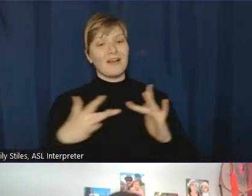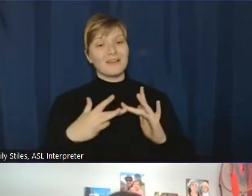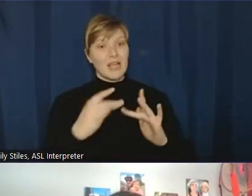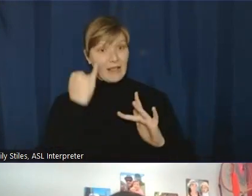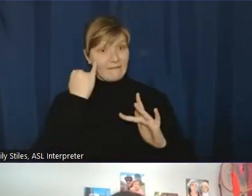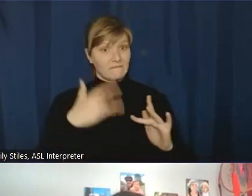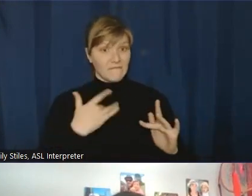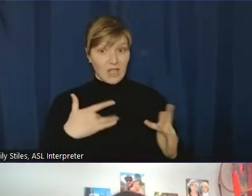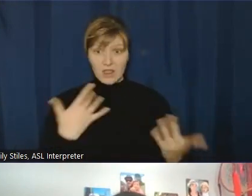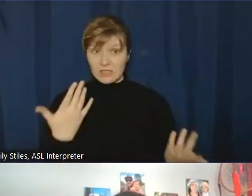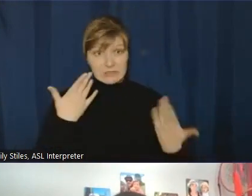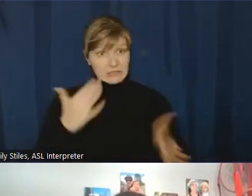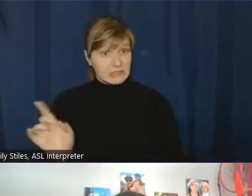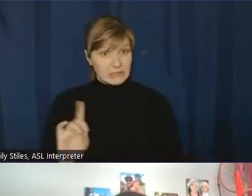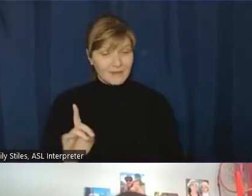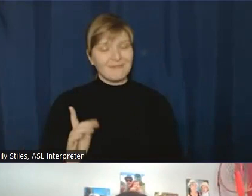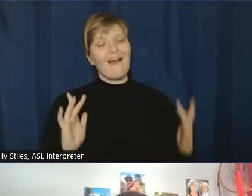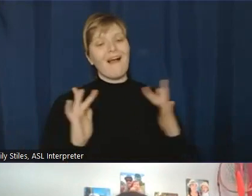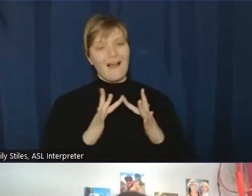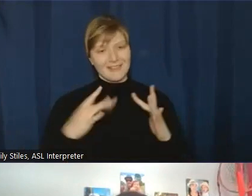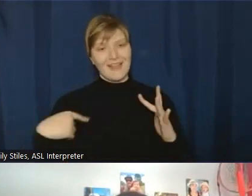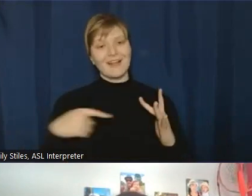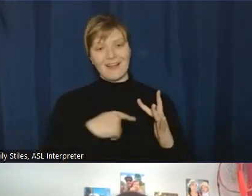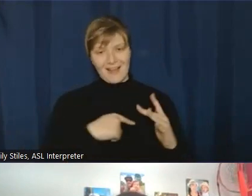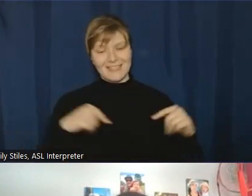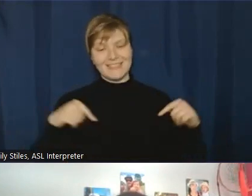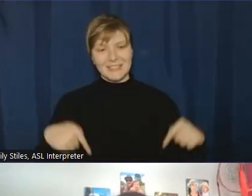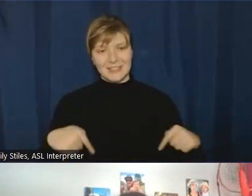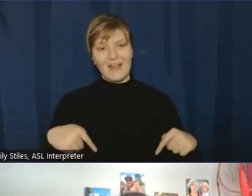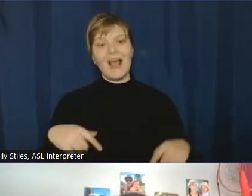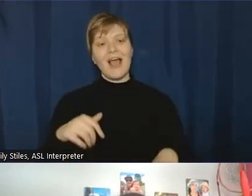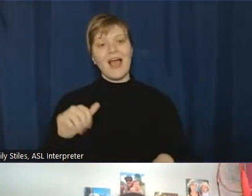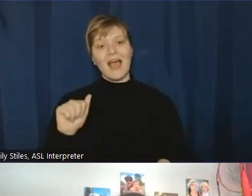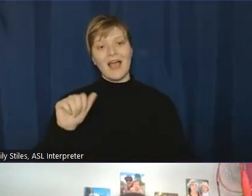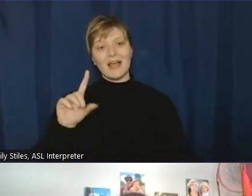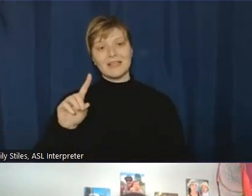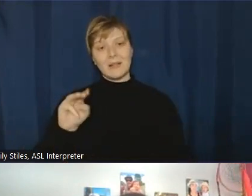they can contact us here at the Administration for Community Living and we can connect them